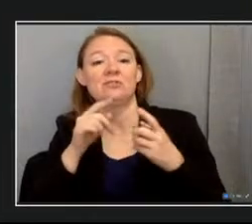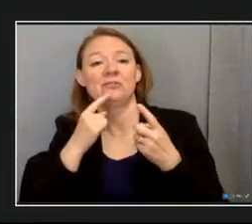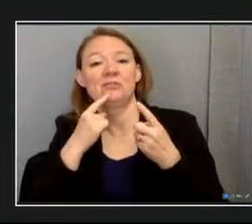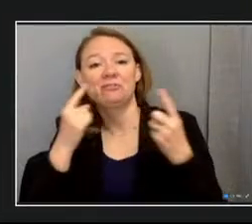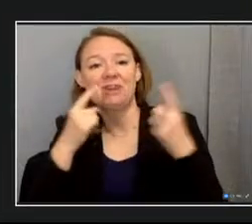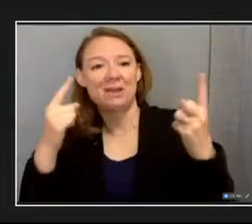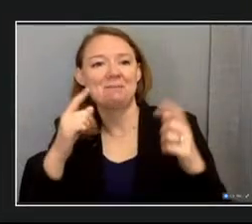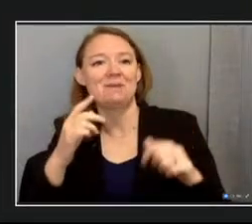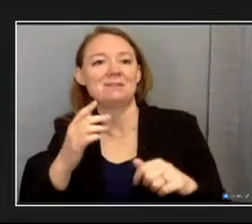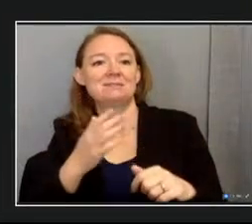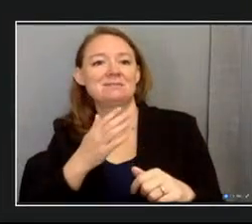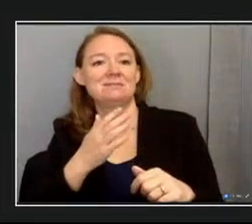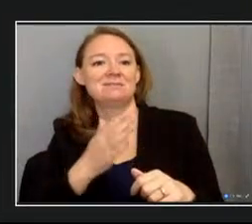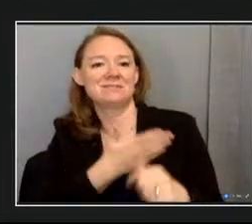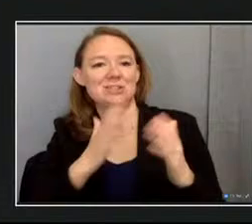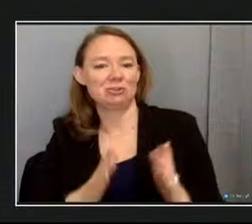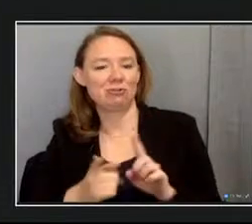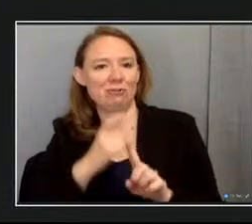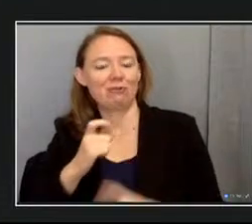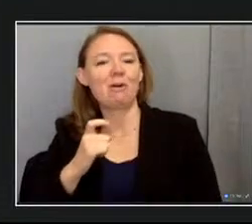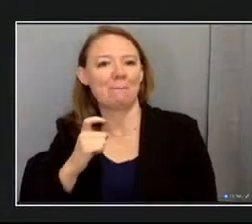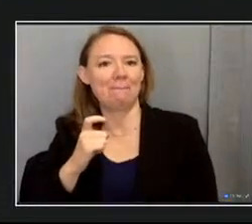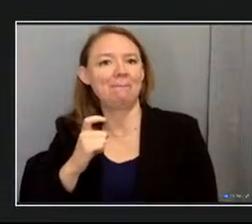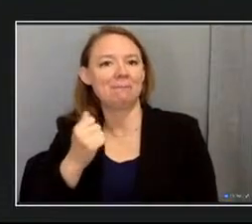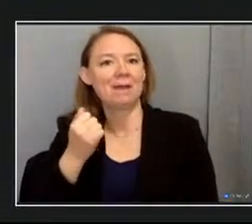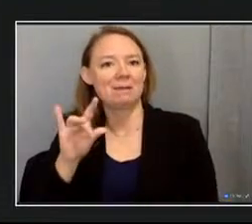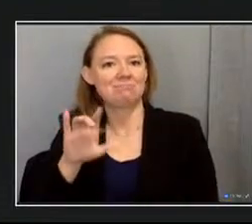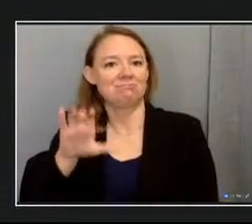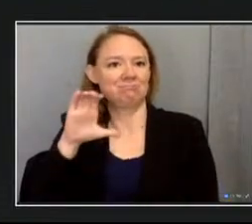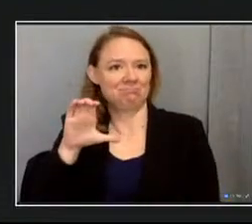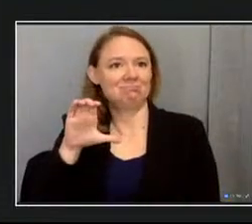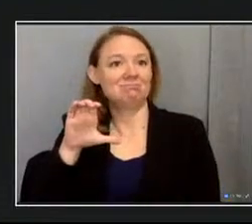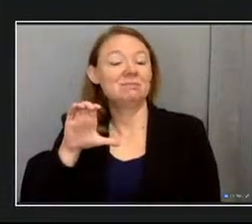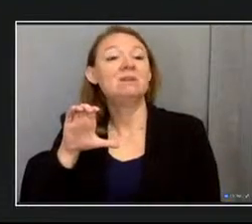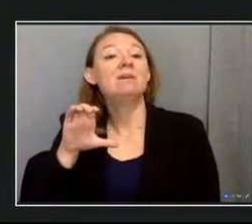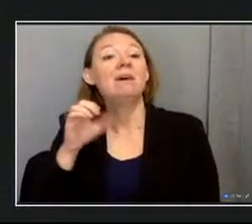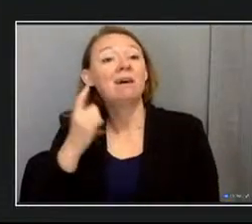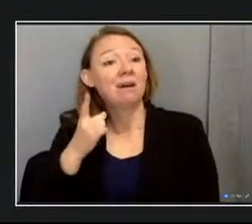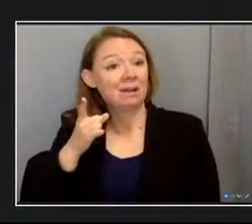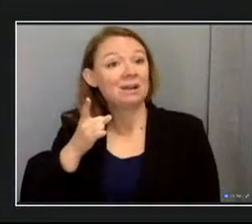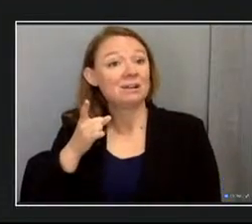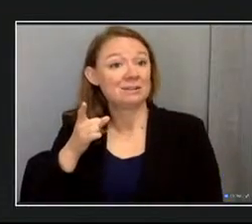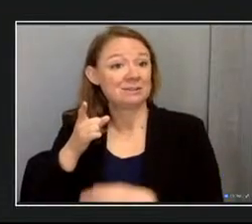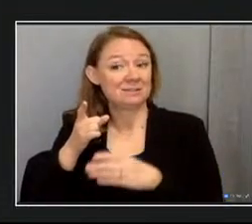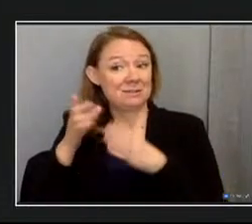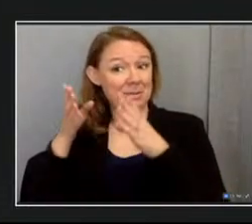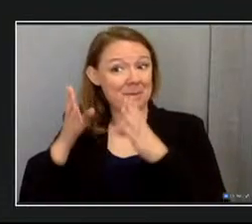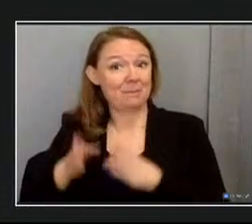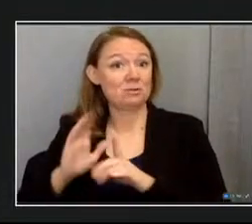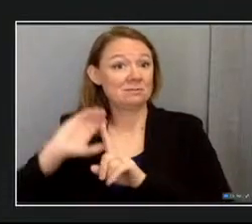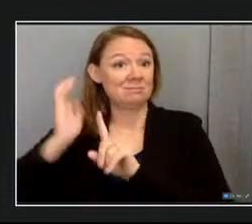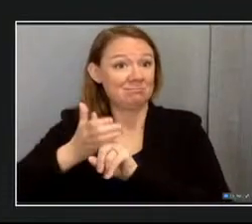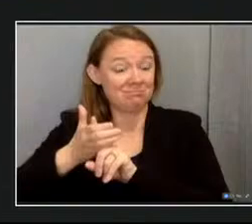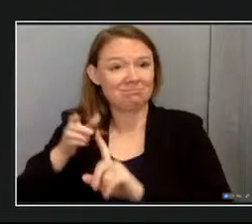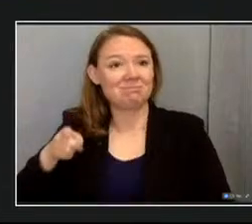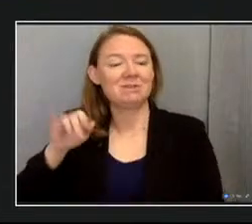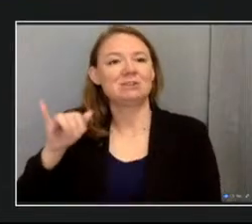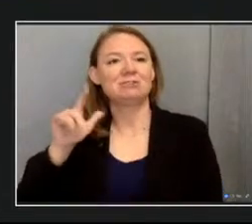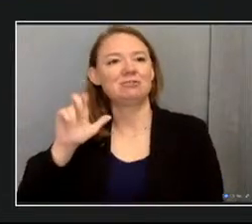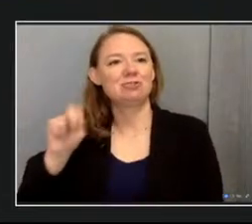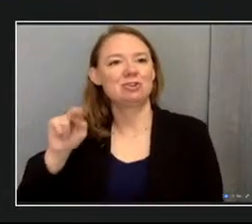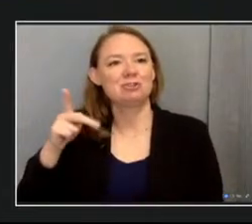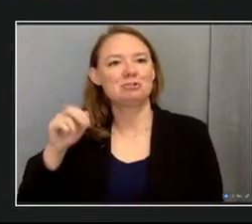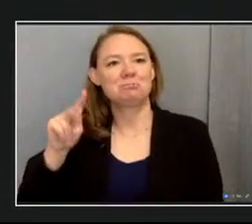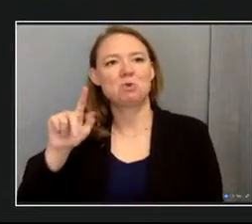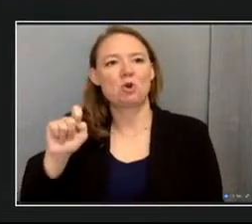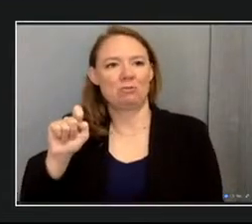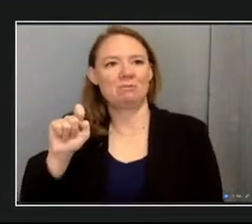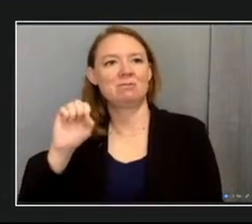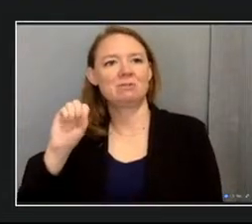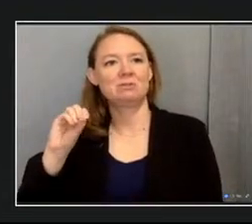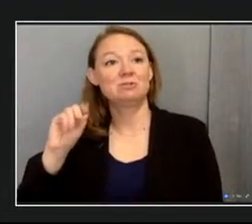Marian Anderson is portrayed by Jillian Pirtle , soprano and actor. And Ms. Pirtle is a strong advocate of the